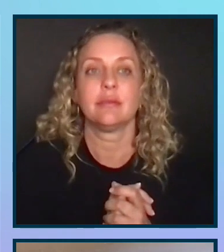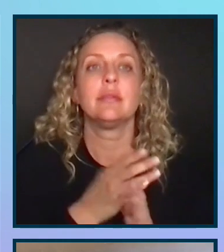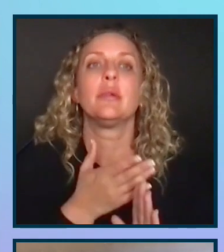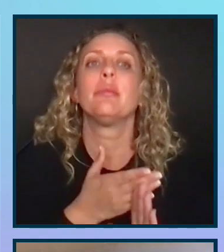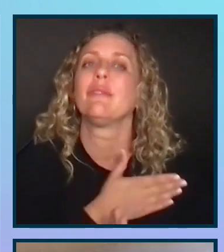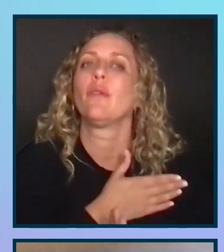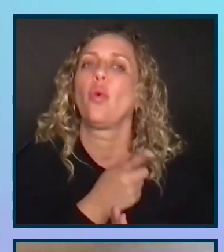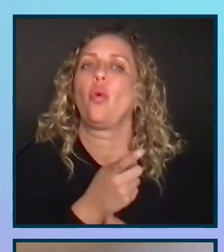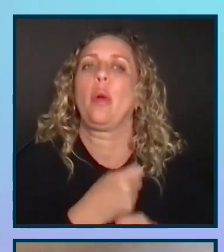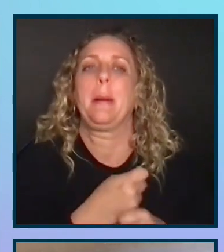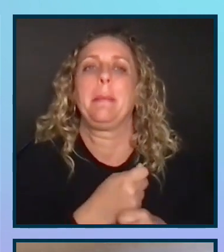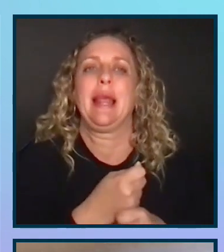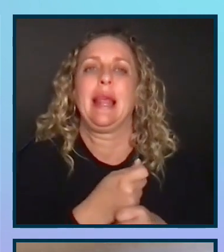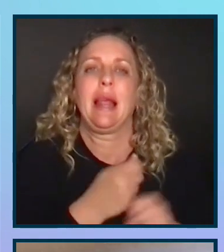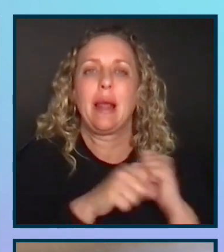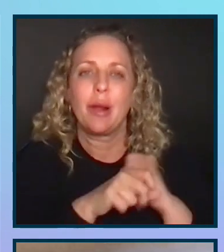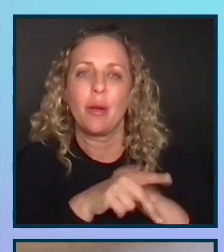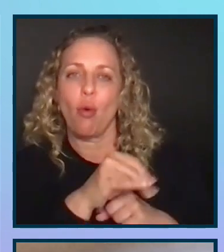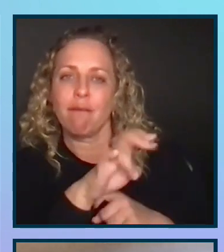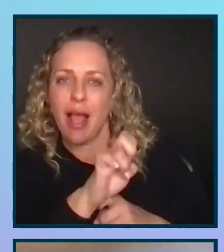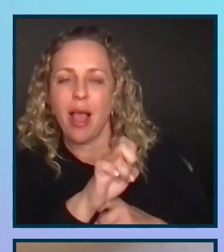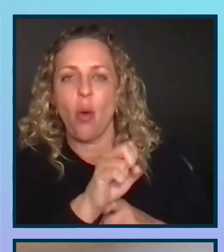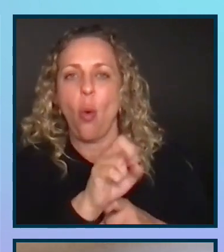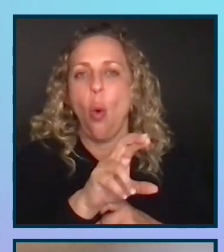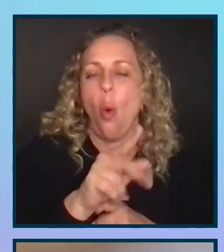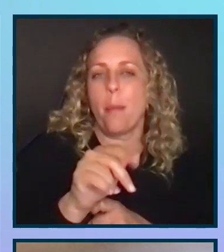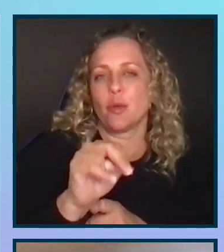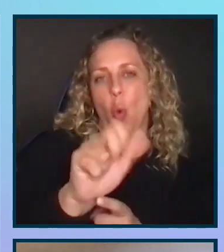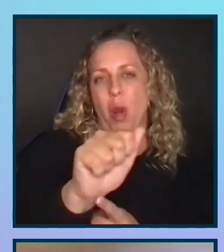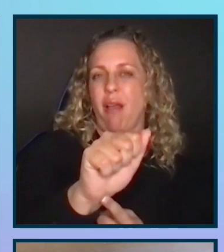Before making a marketing profile or persona,